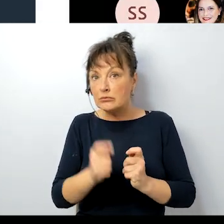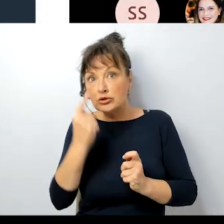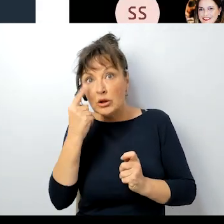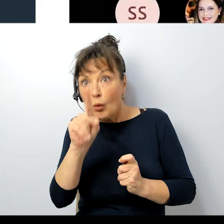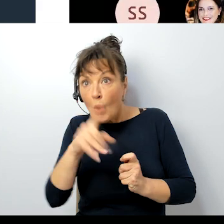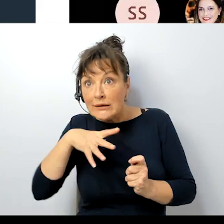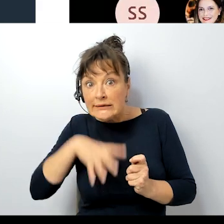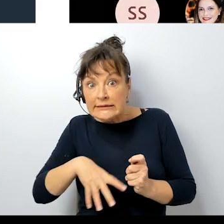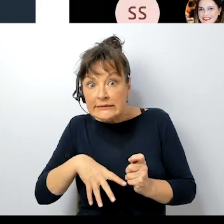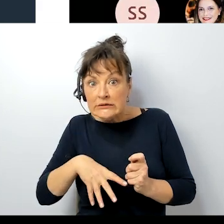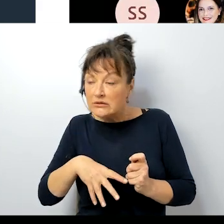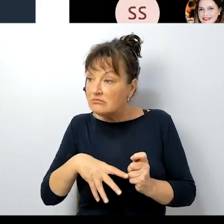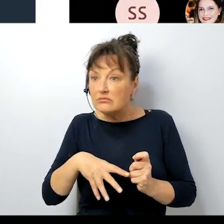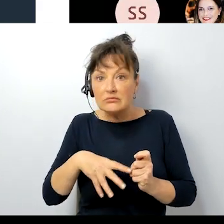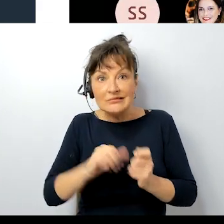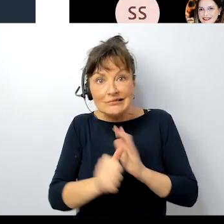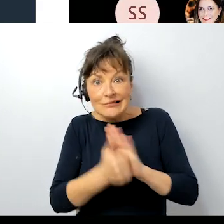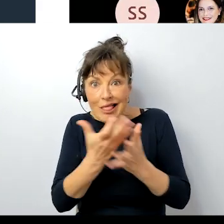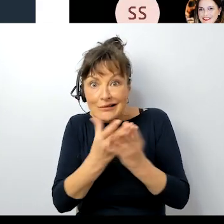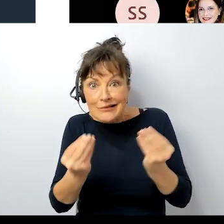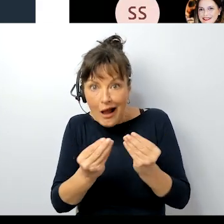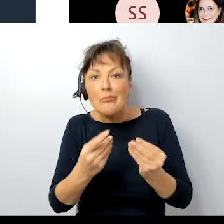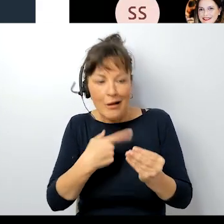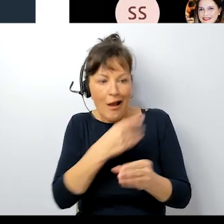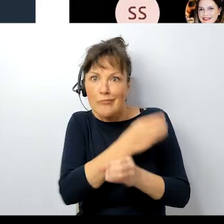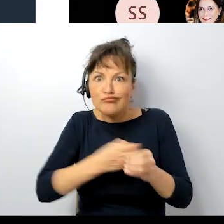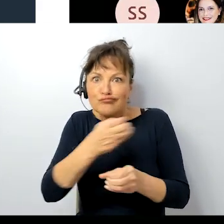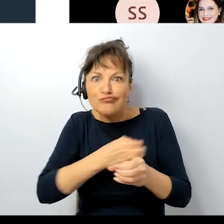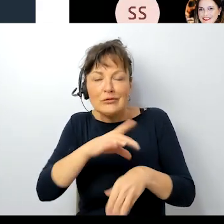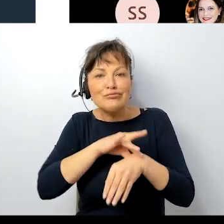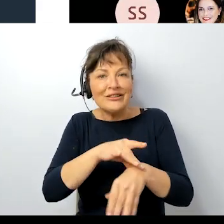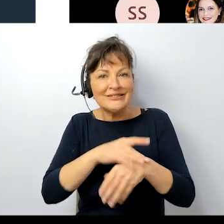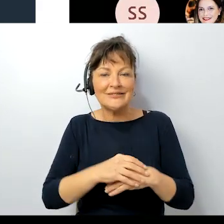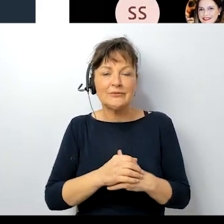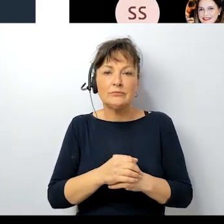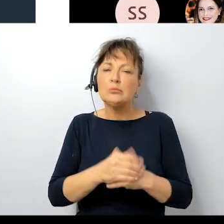responsive to the changing nature of jobs and industries, ensuring the future broader needs